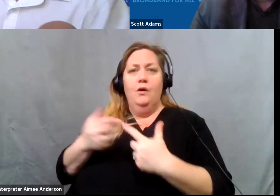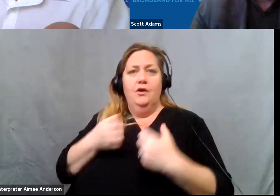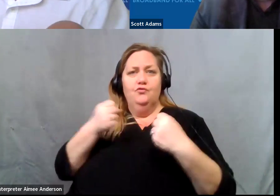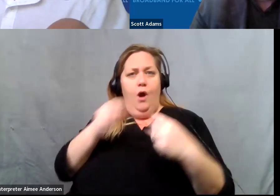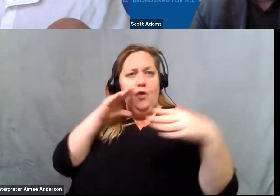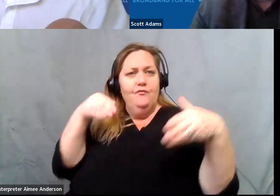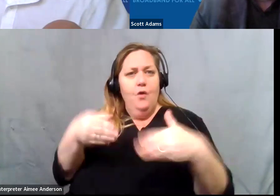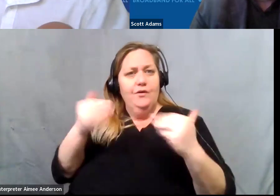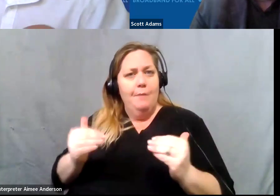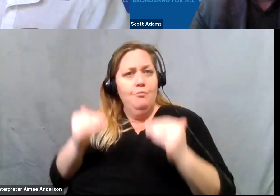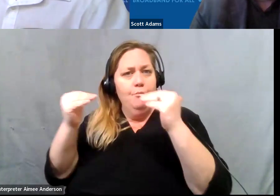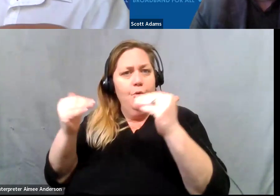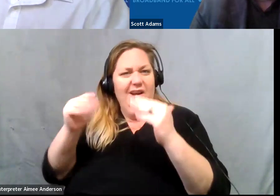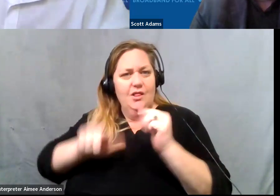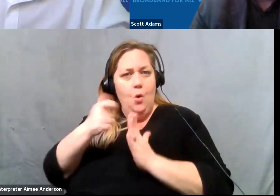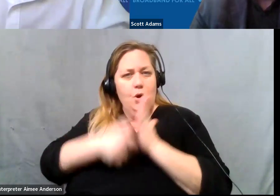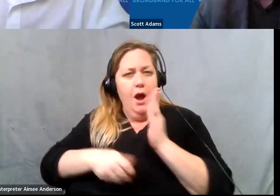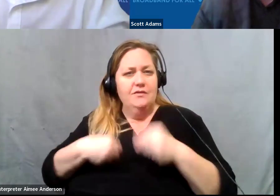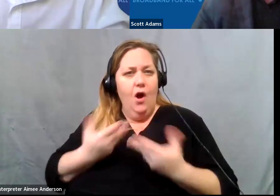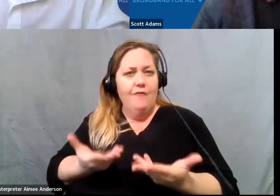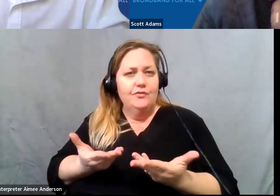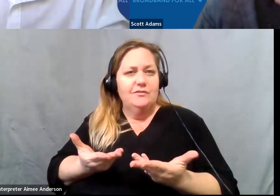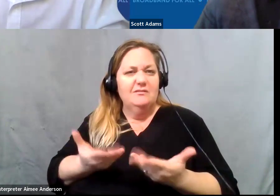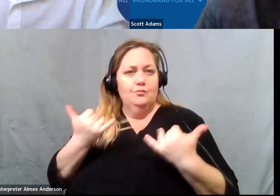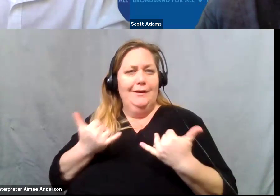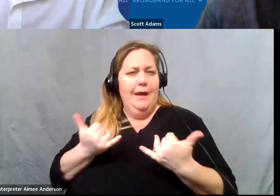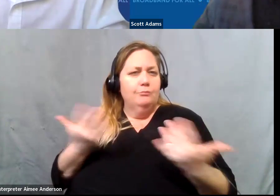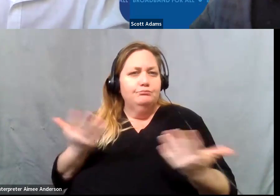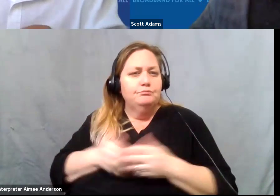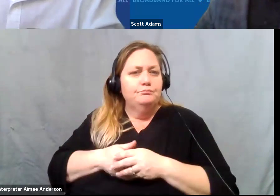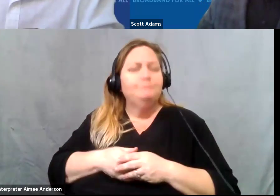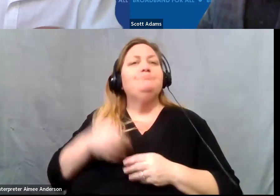promoting low cost offers at this time? Yeah, thank you for the question,